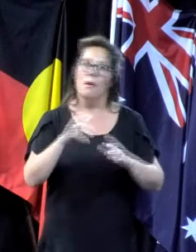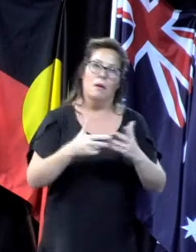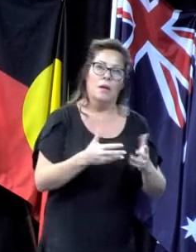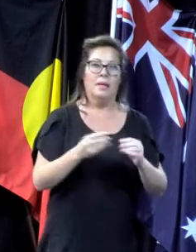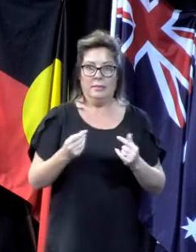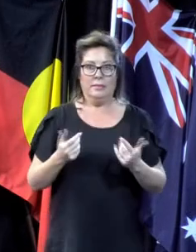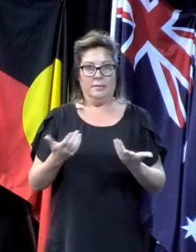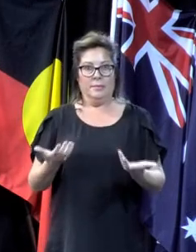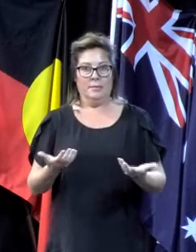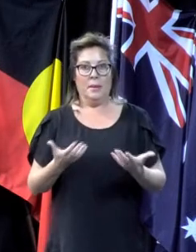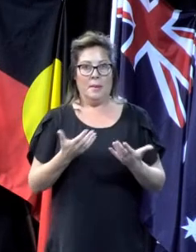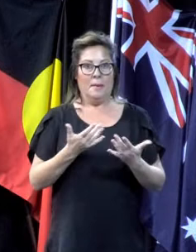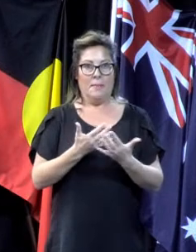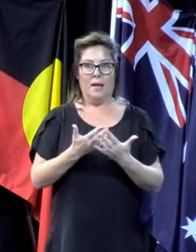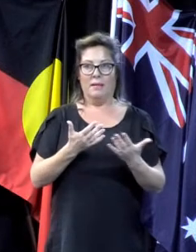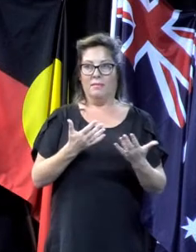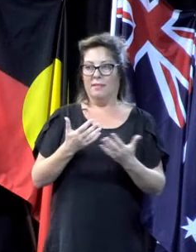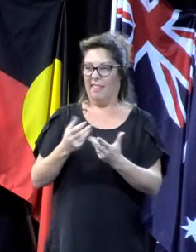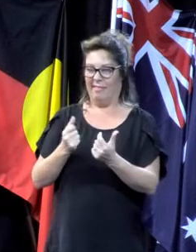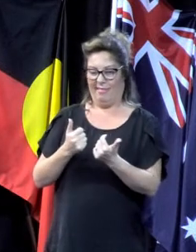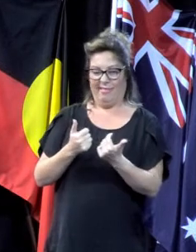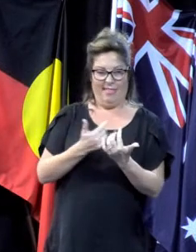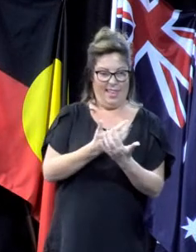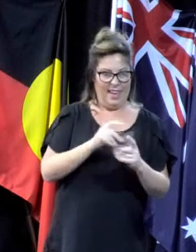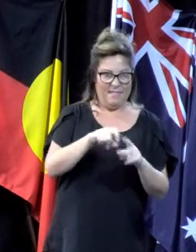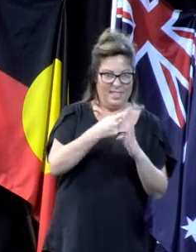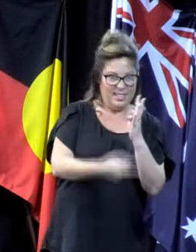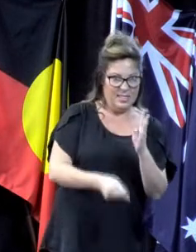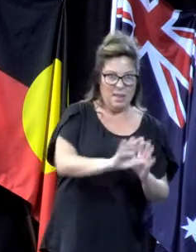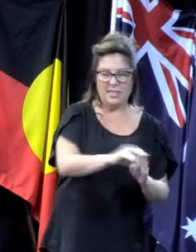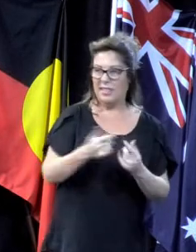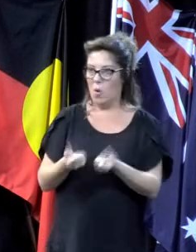But there will be a small cohort that do and where that impacts on other students.